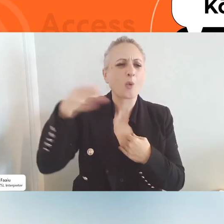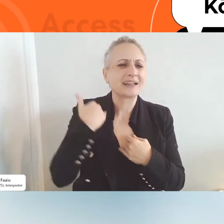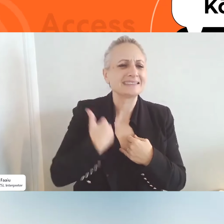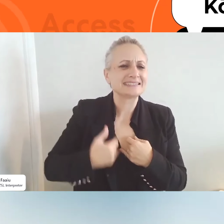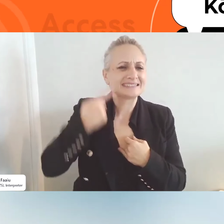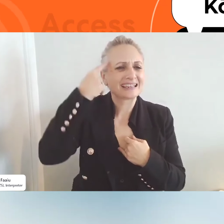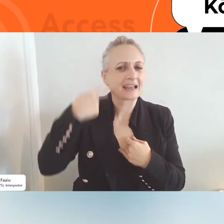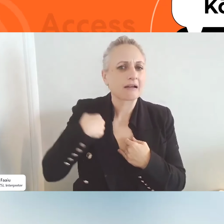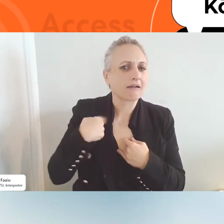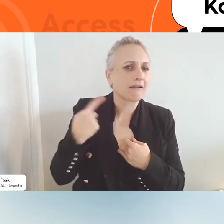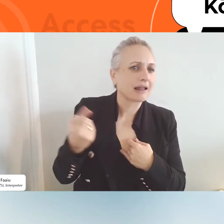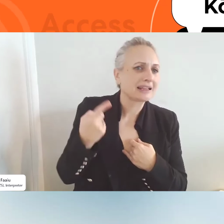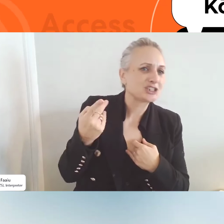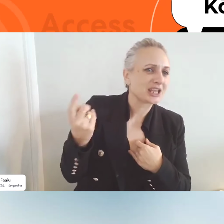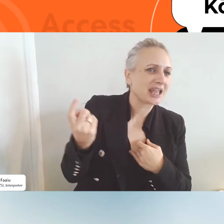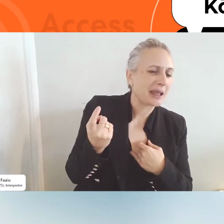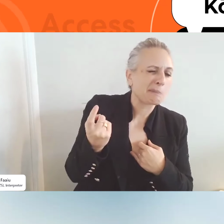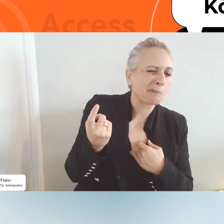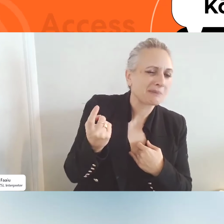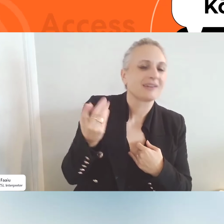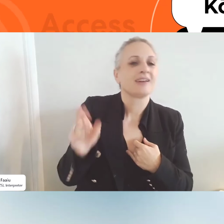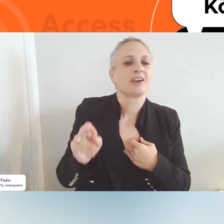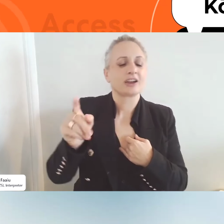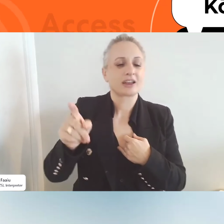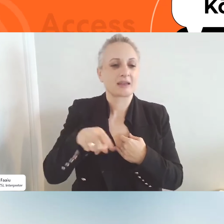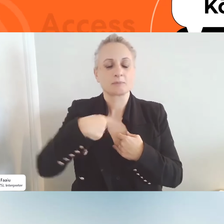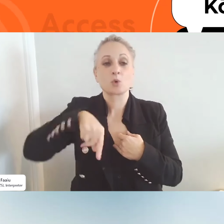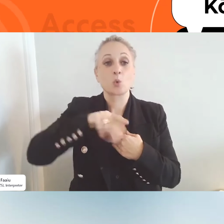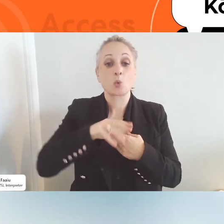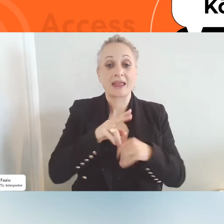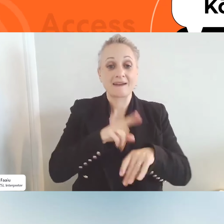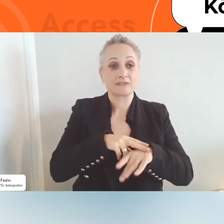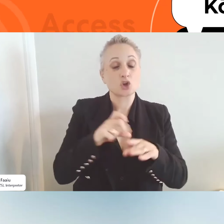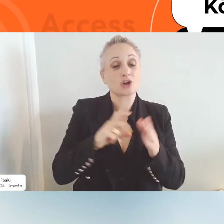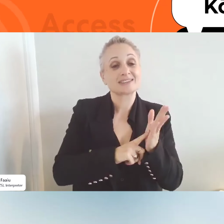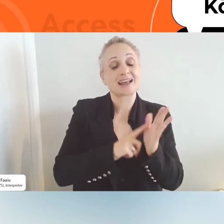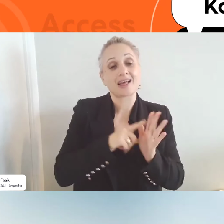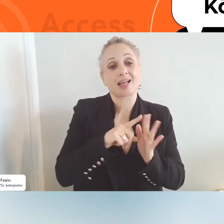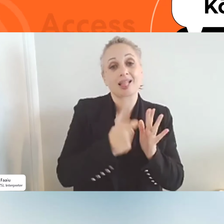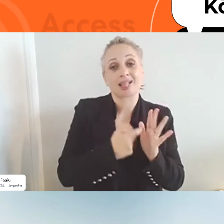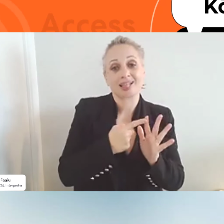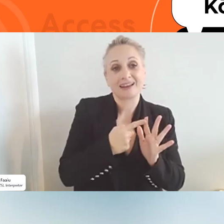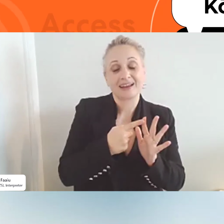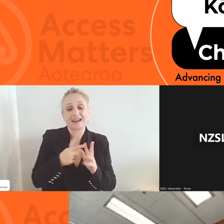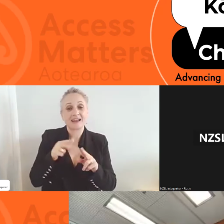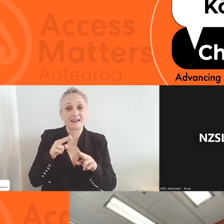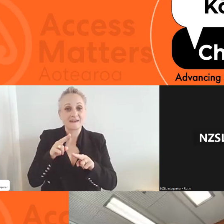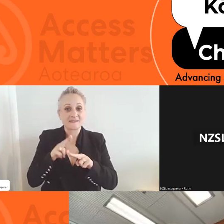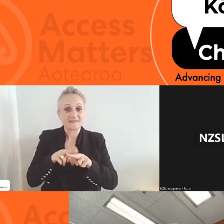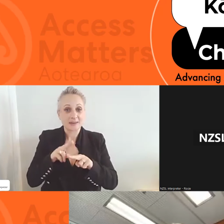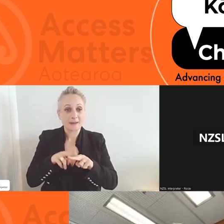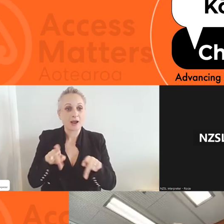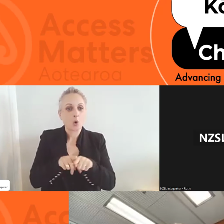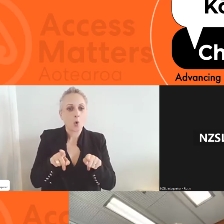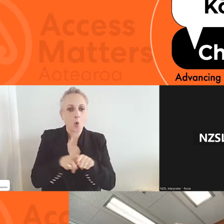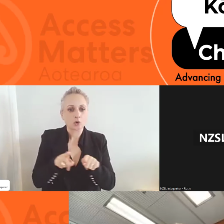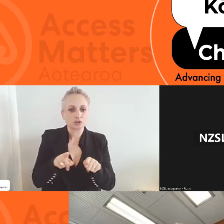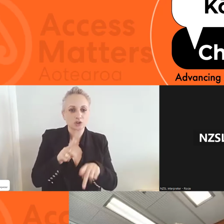she is here. We have Dr Claire Flemmer and Dr Rod Barnett if he